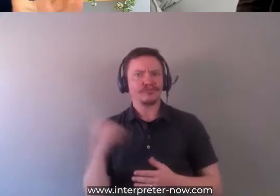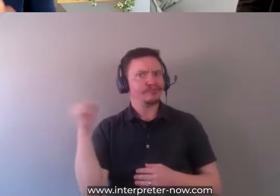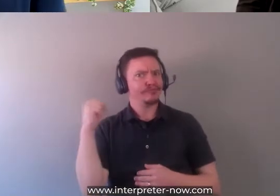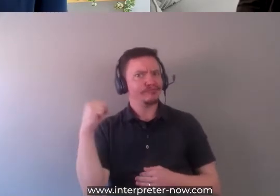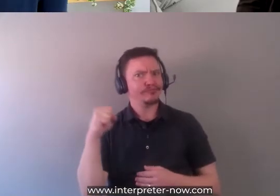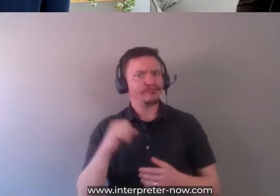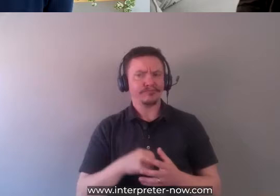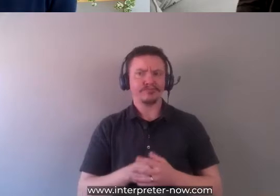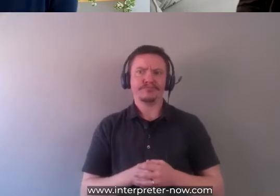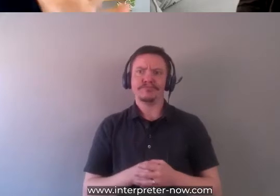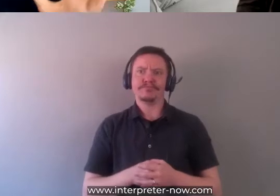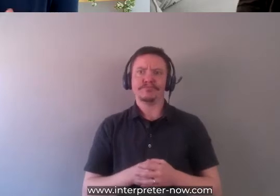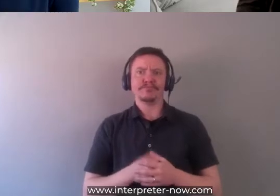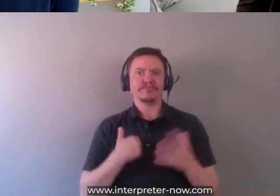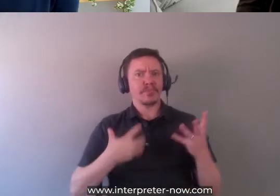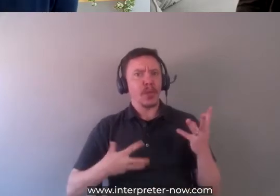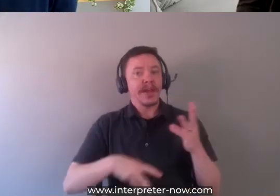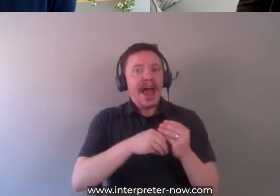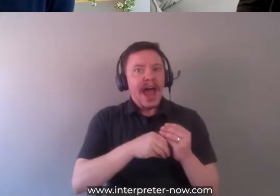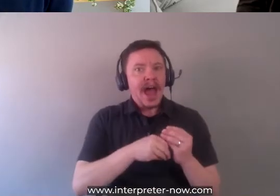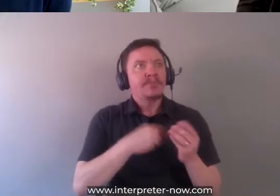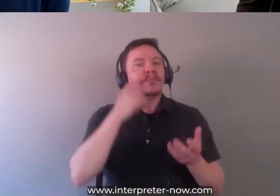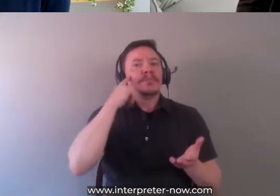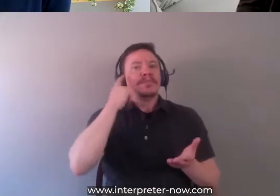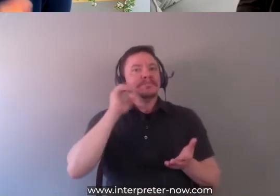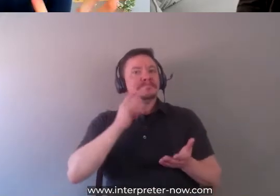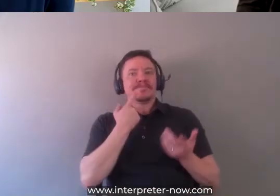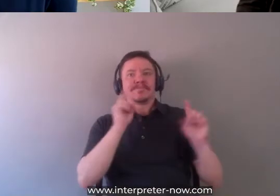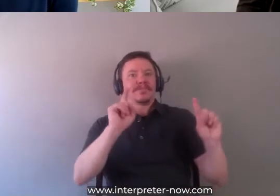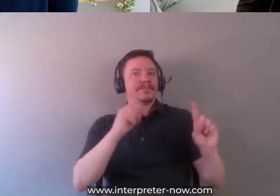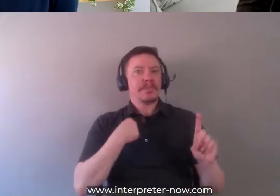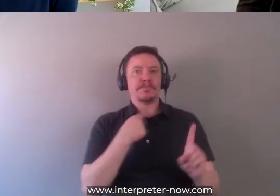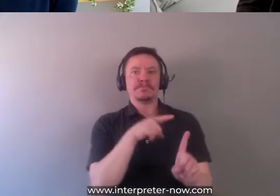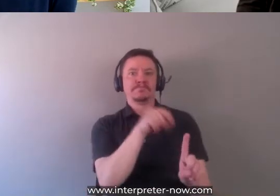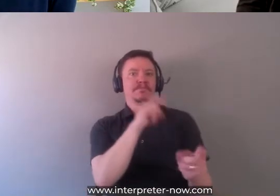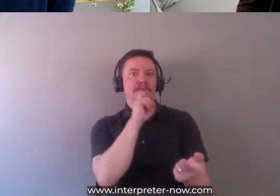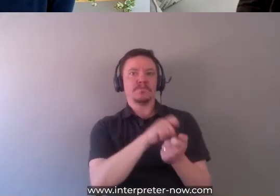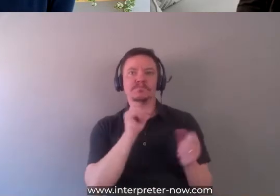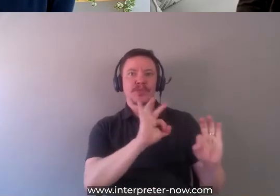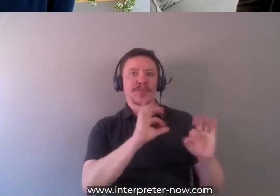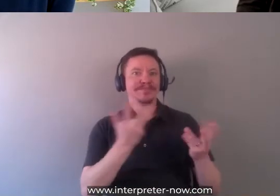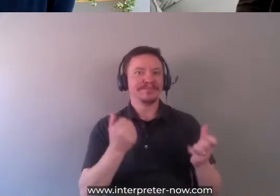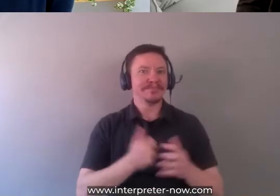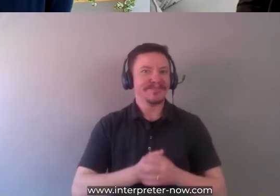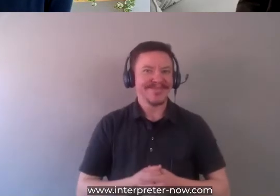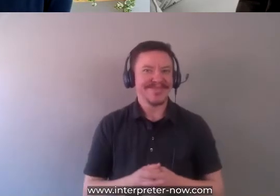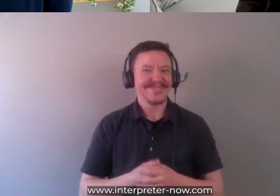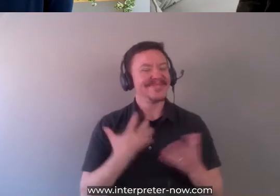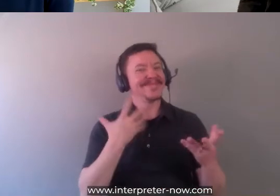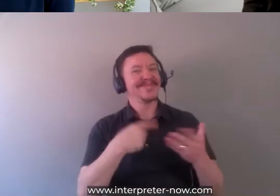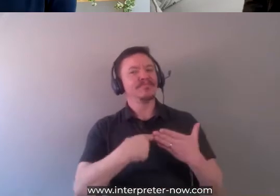said exactly what needed to be said. So I want to talk specifically about some of the